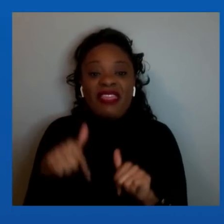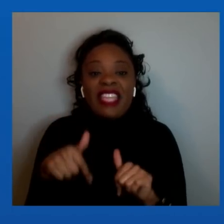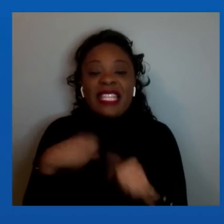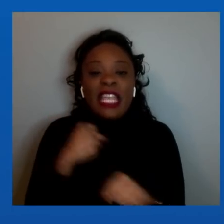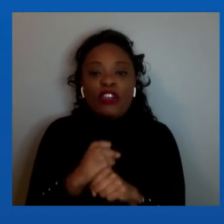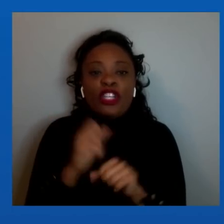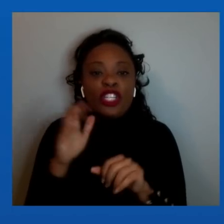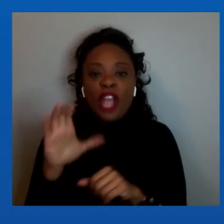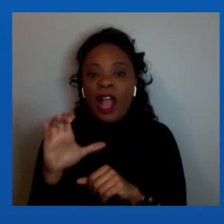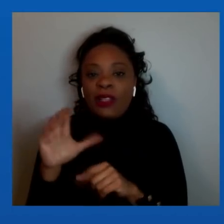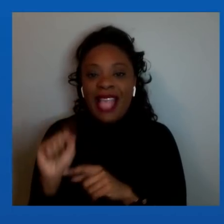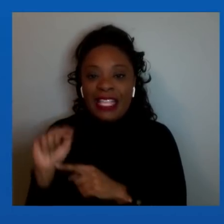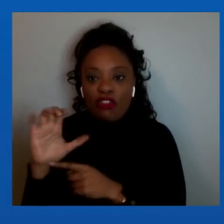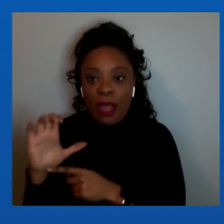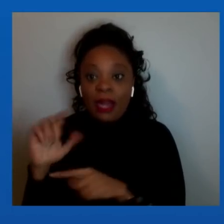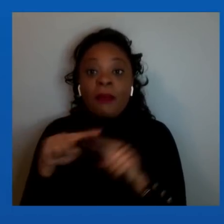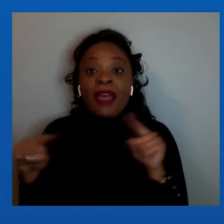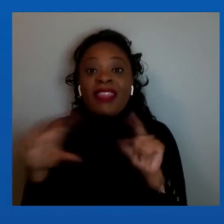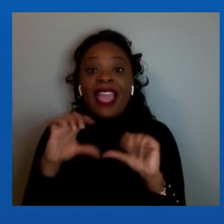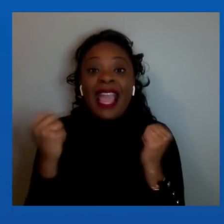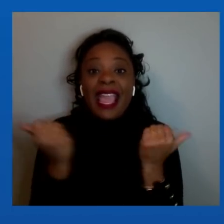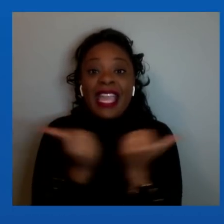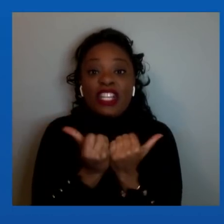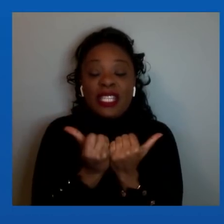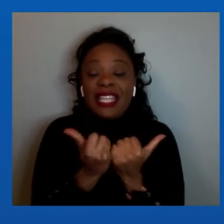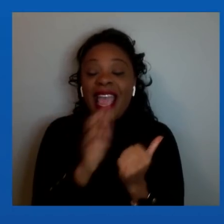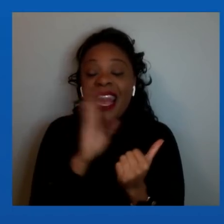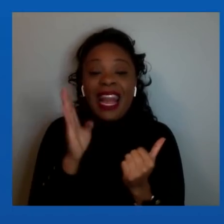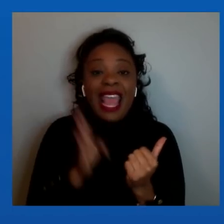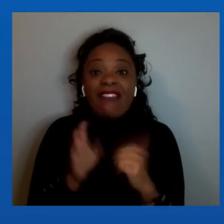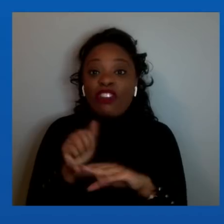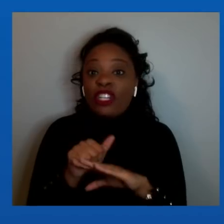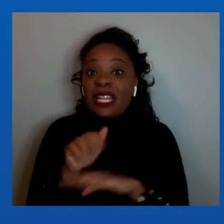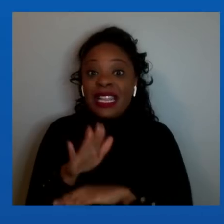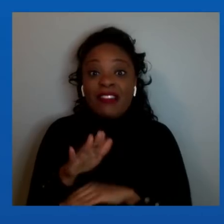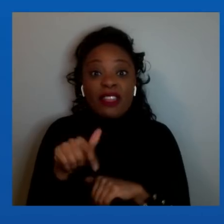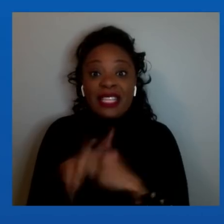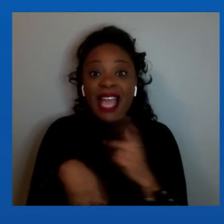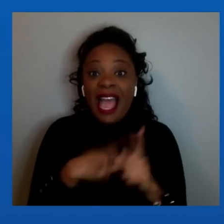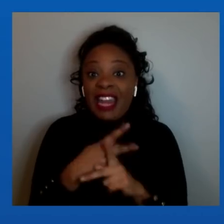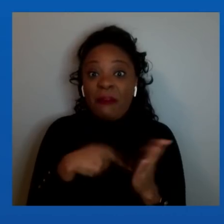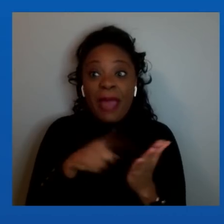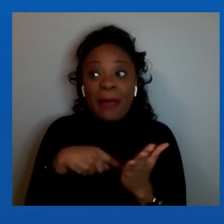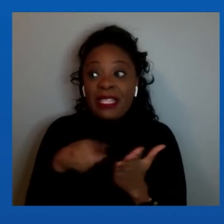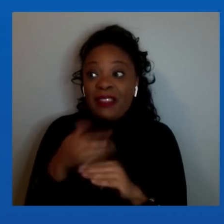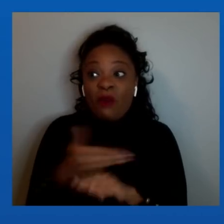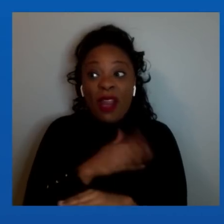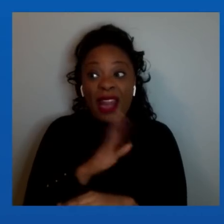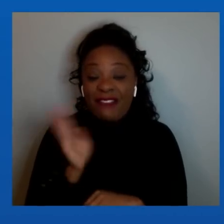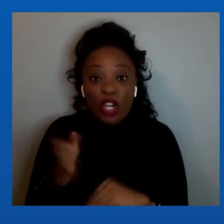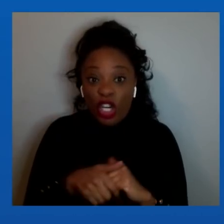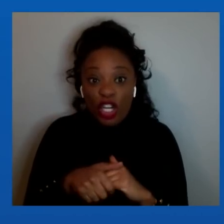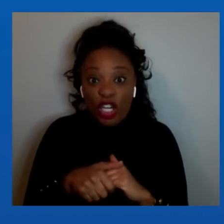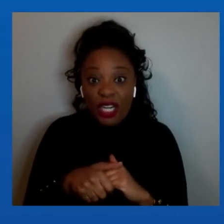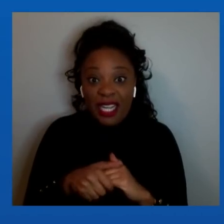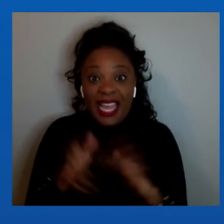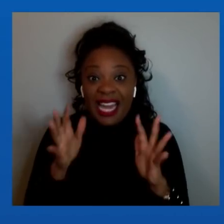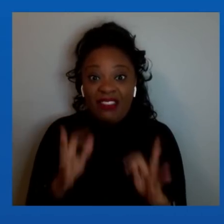But the agency had never delivered these kinds of payments before. Certainly not on this scale